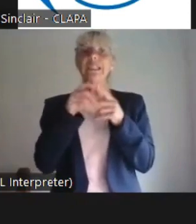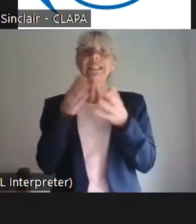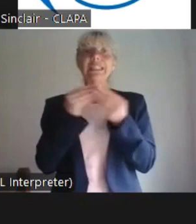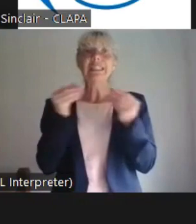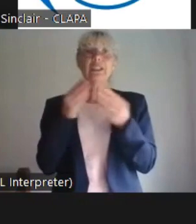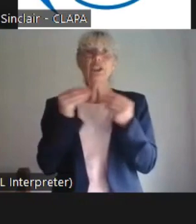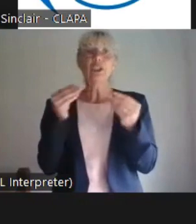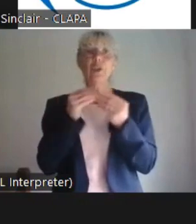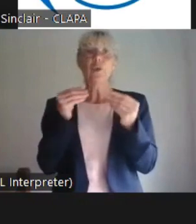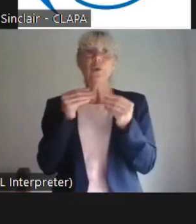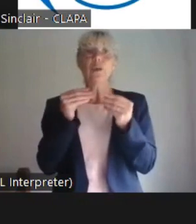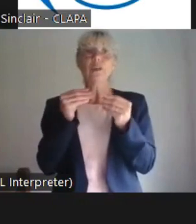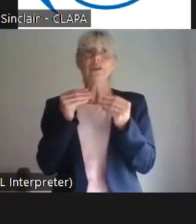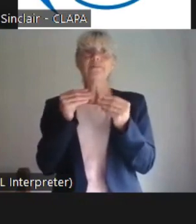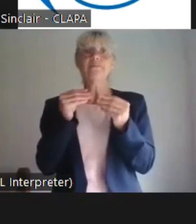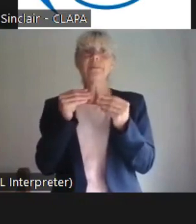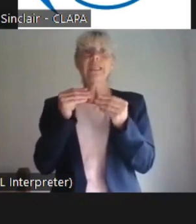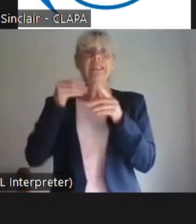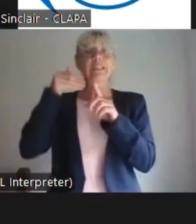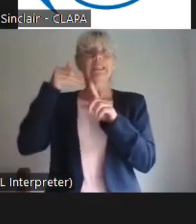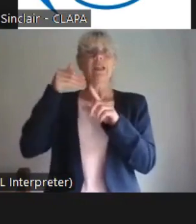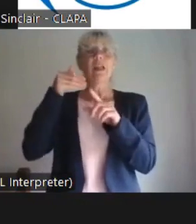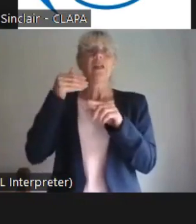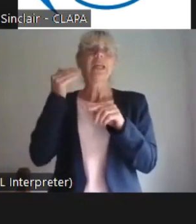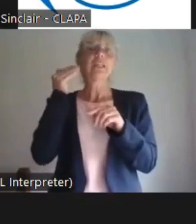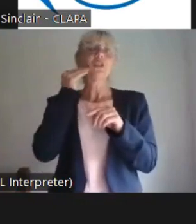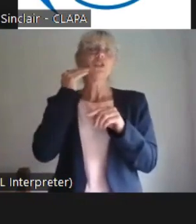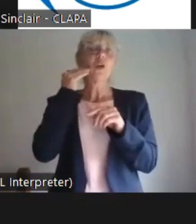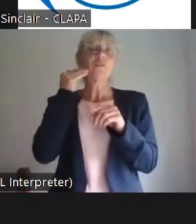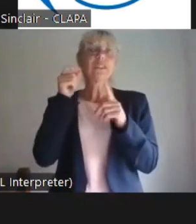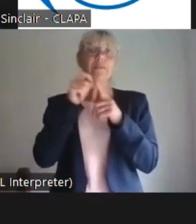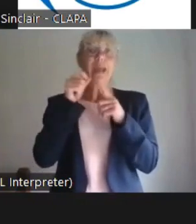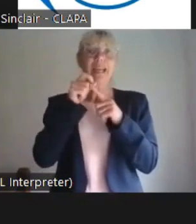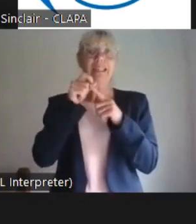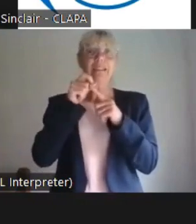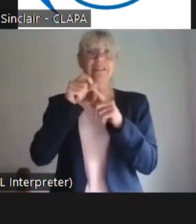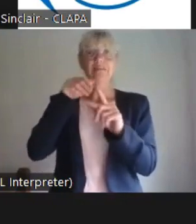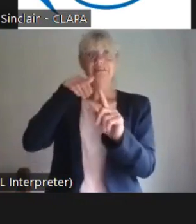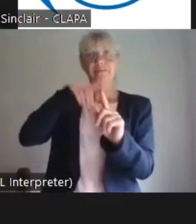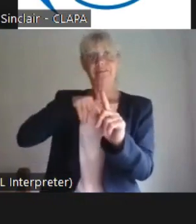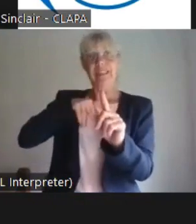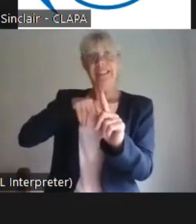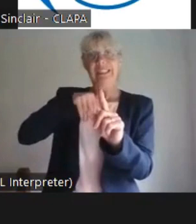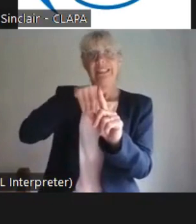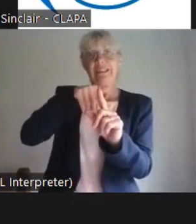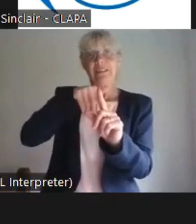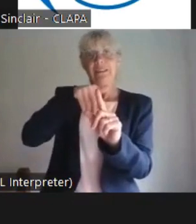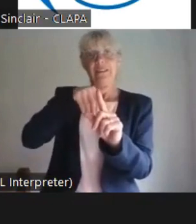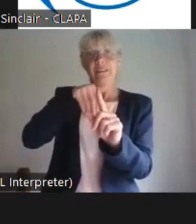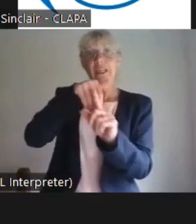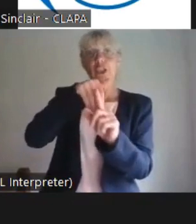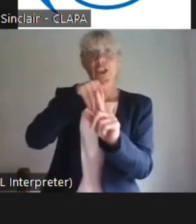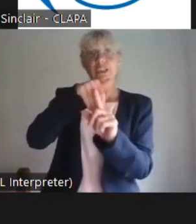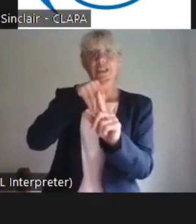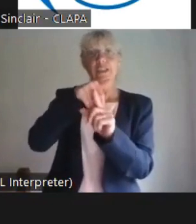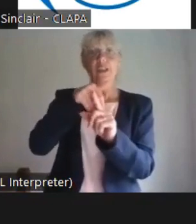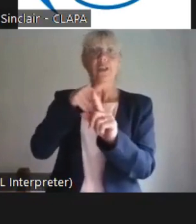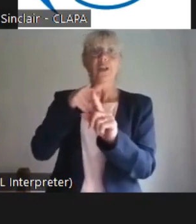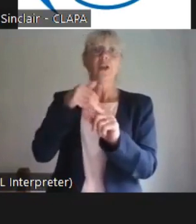um the point at which the soft palate touches the back wall of the throat a little bit technical if